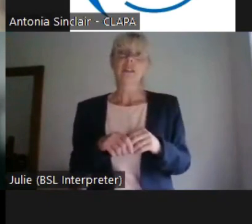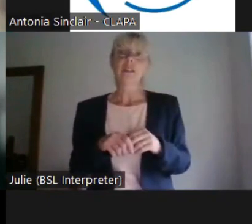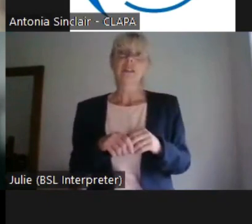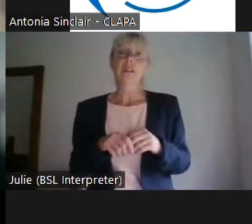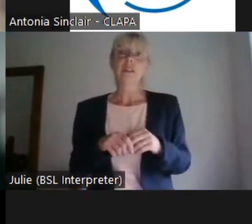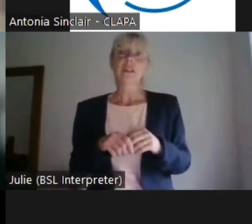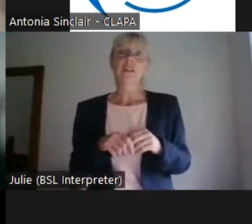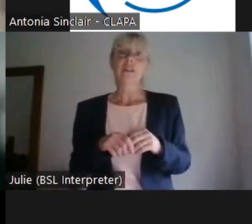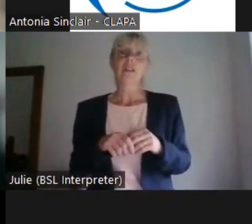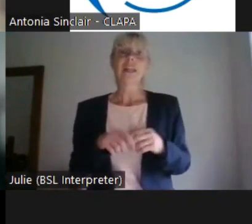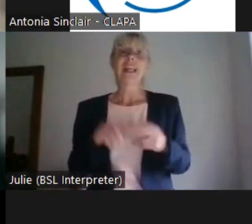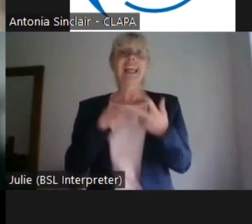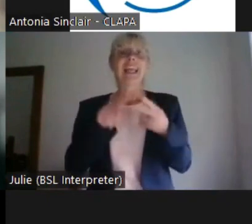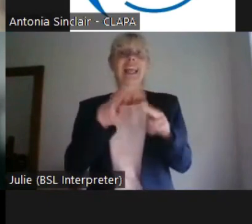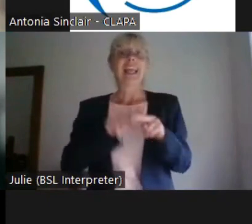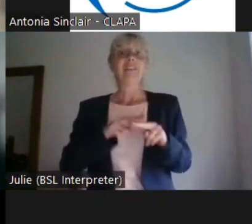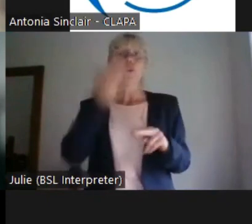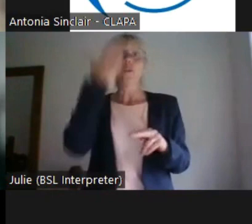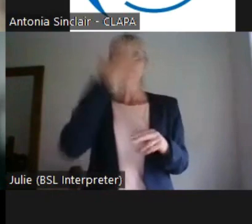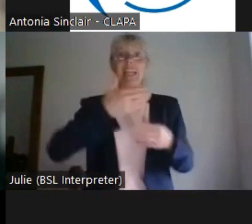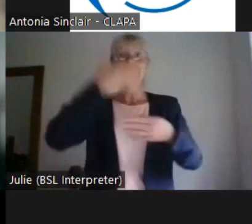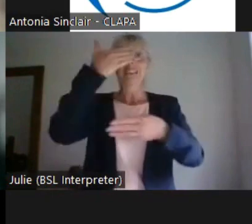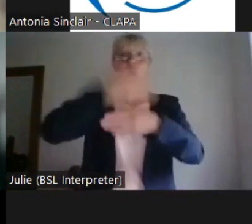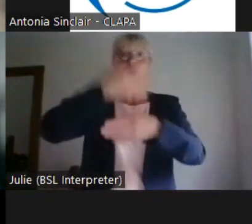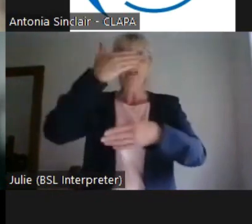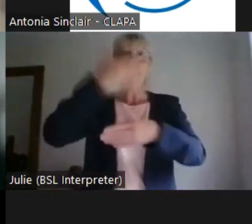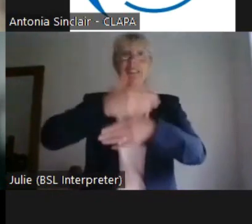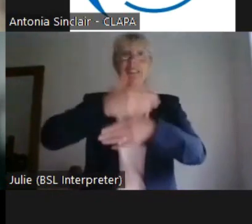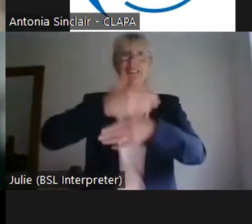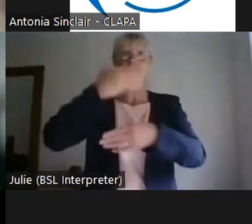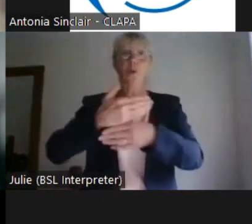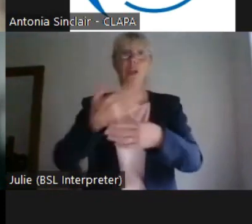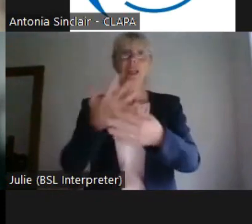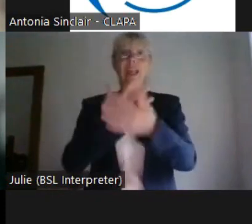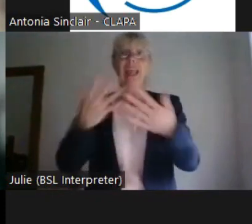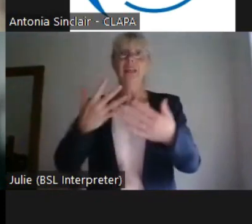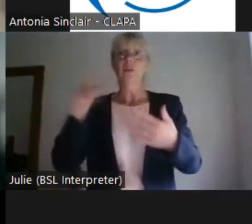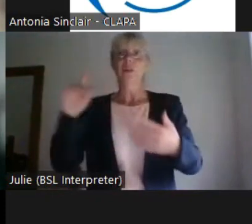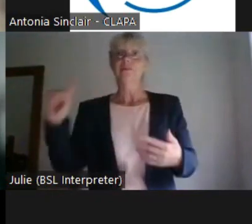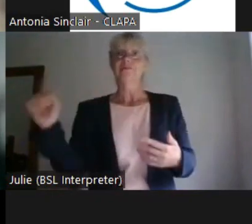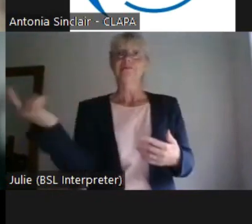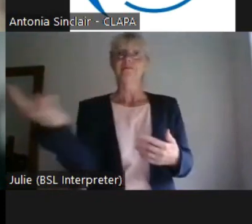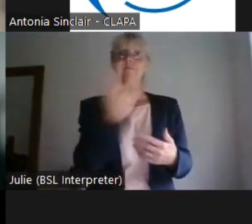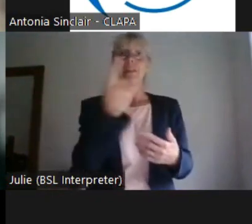a window anybody who's standing in front of you as there has light to their back